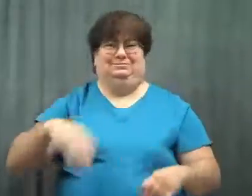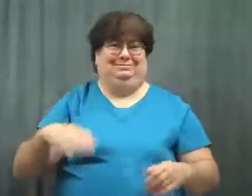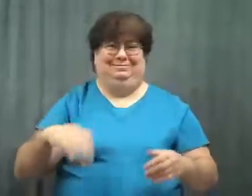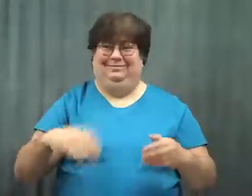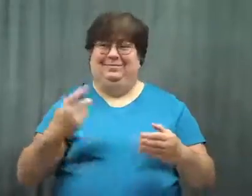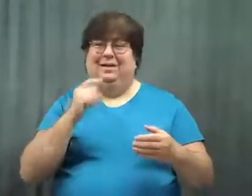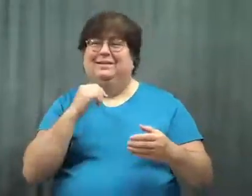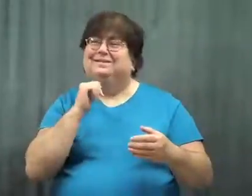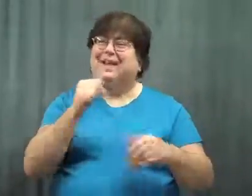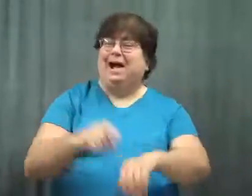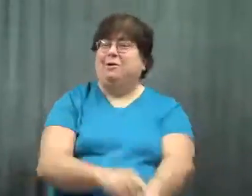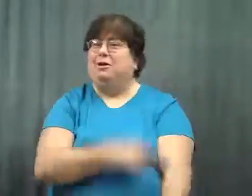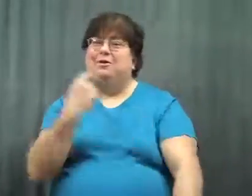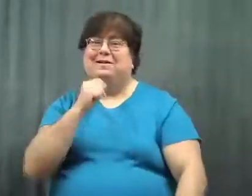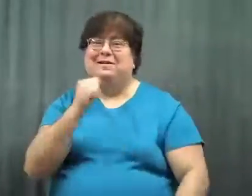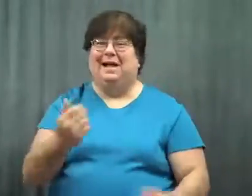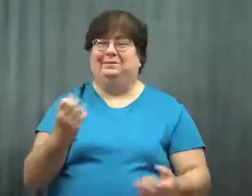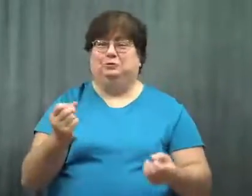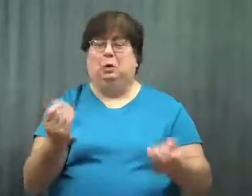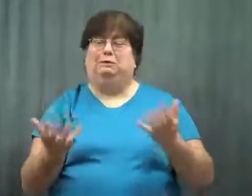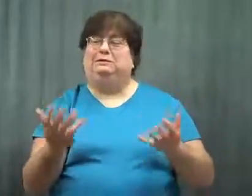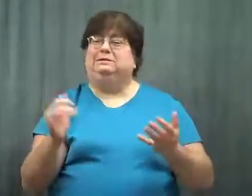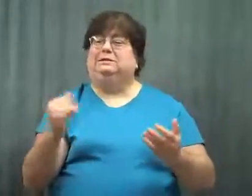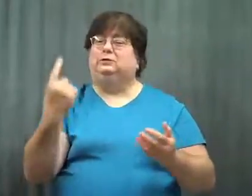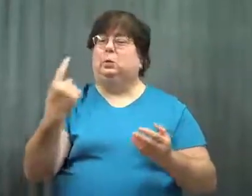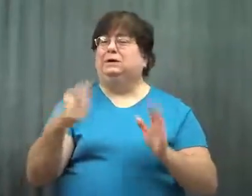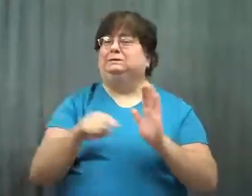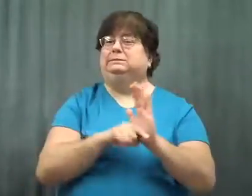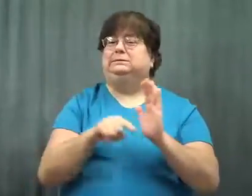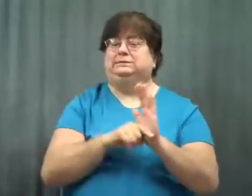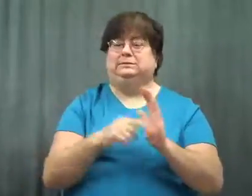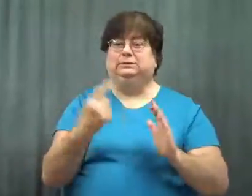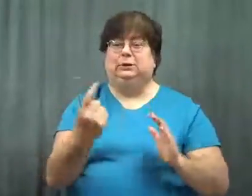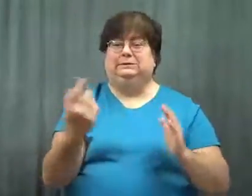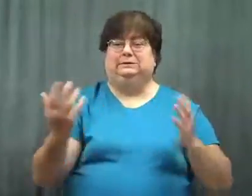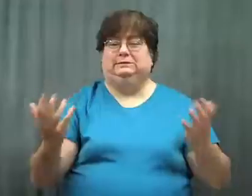She's not been there very long, so that is the one negative.